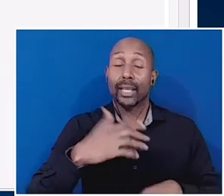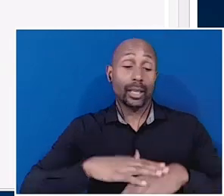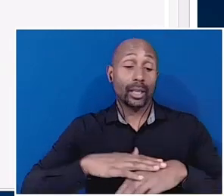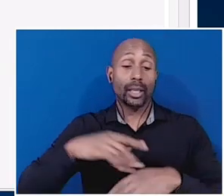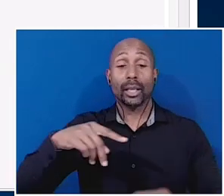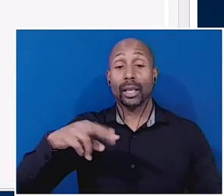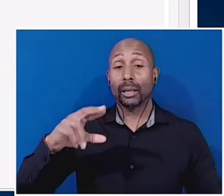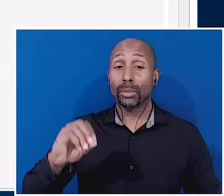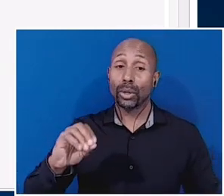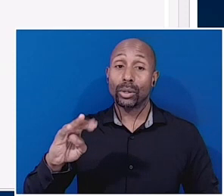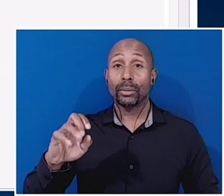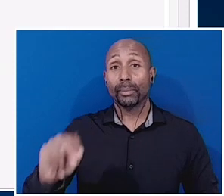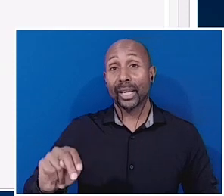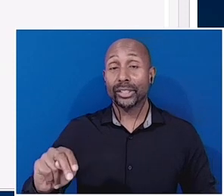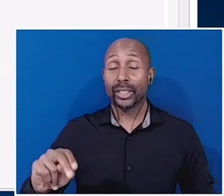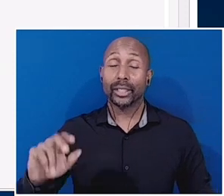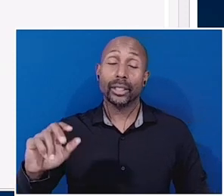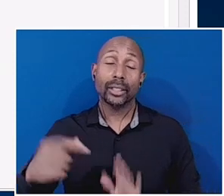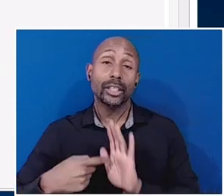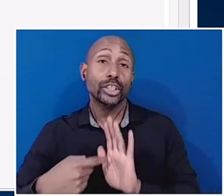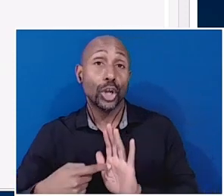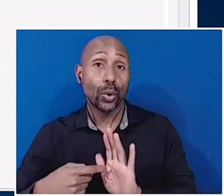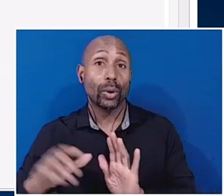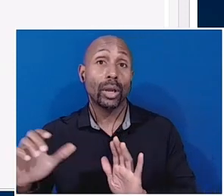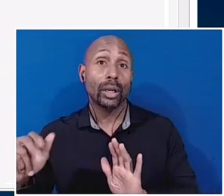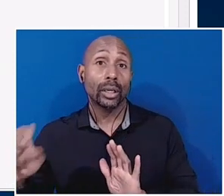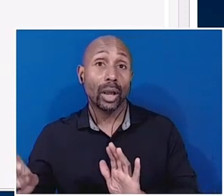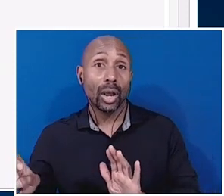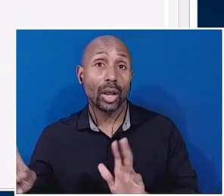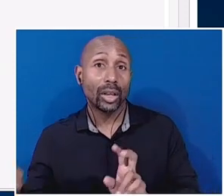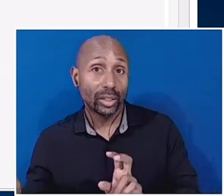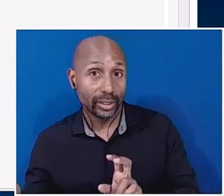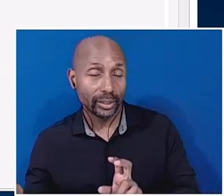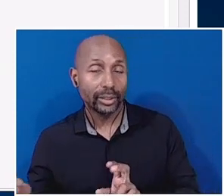agency may have, they may have a some sort